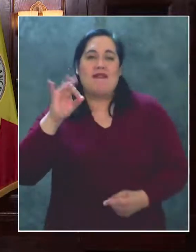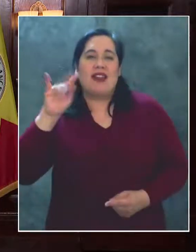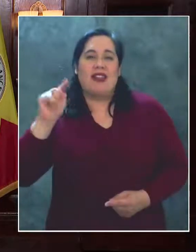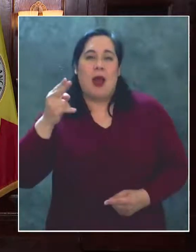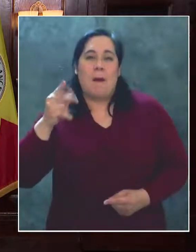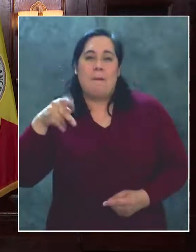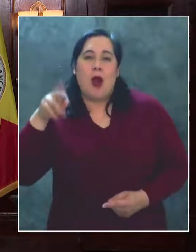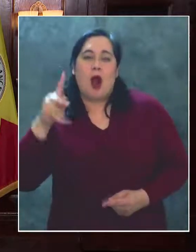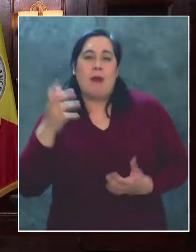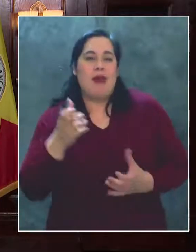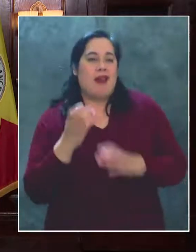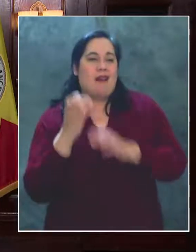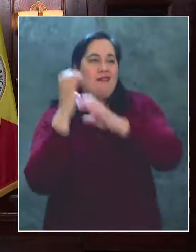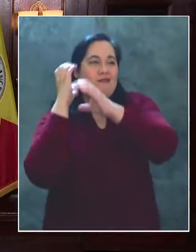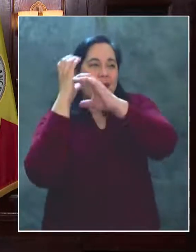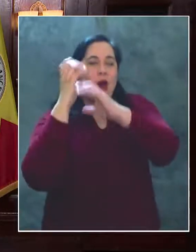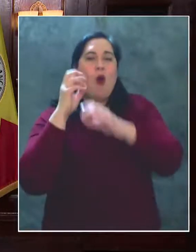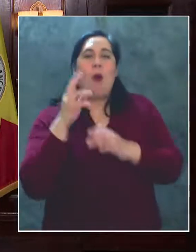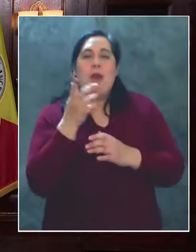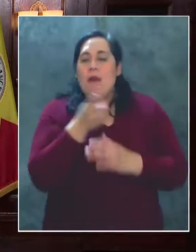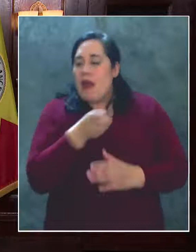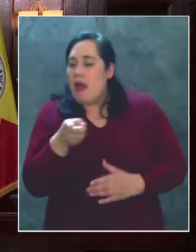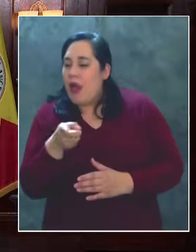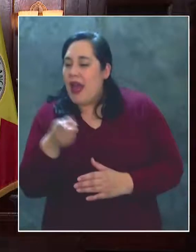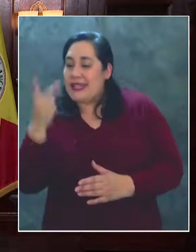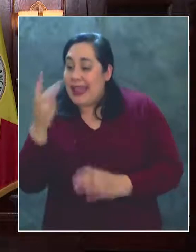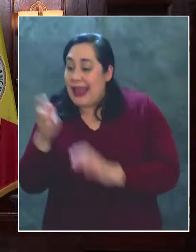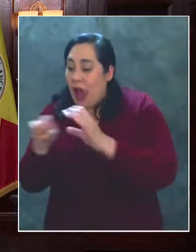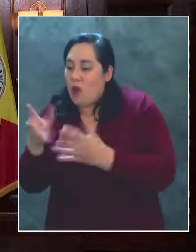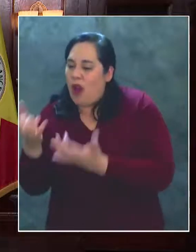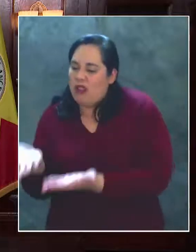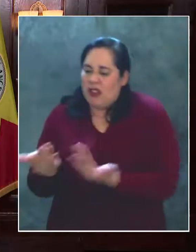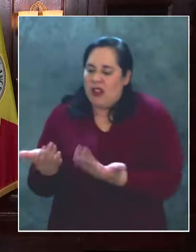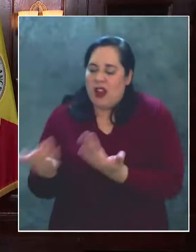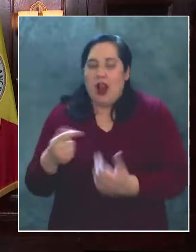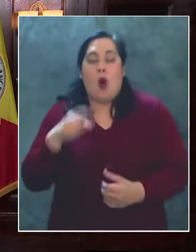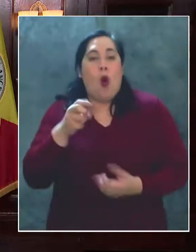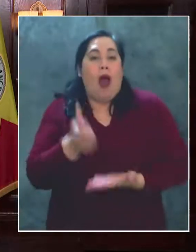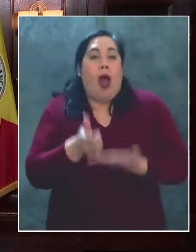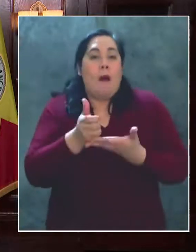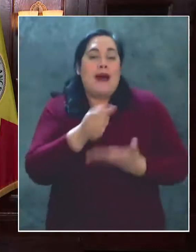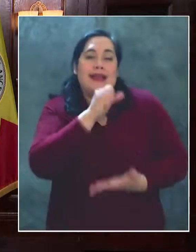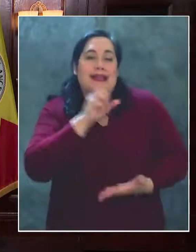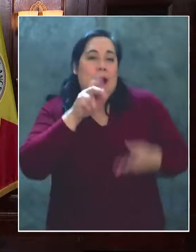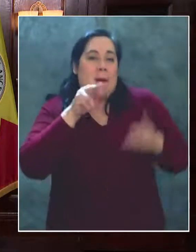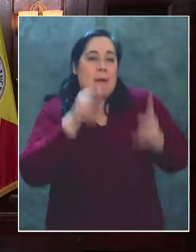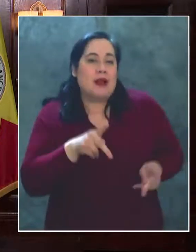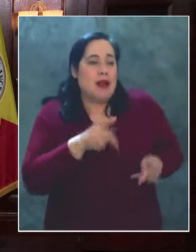HOLDING A FOOTBALL OR ON THE STREETS PICKING UP A COUCH. HELPING A CITIZEN CROSS THE